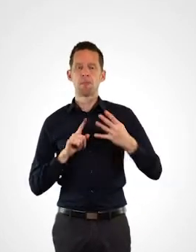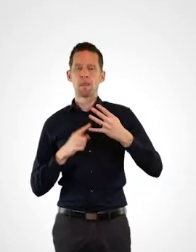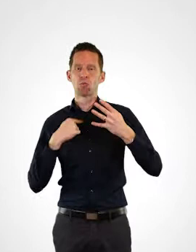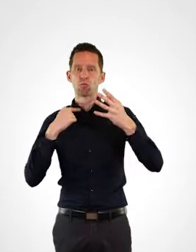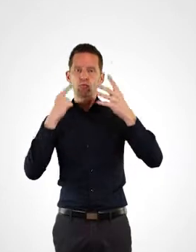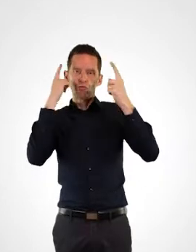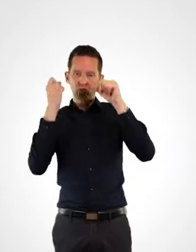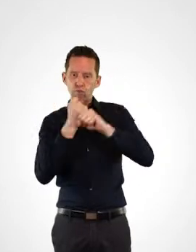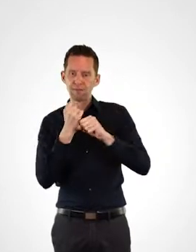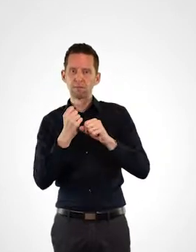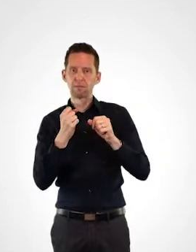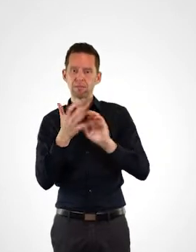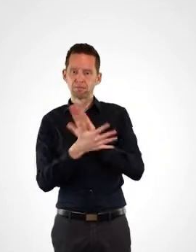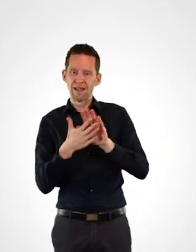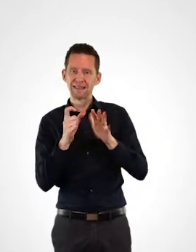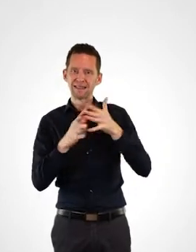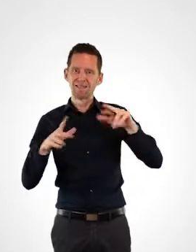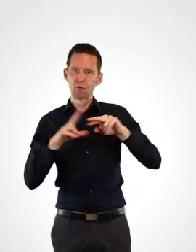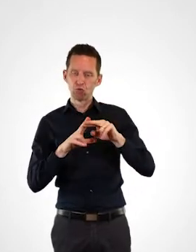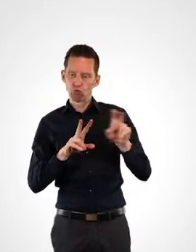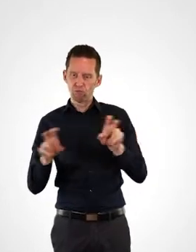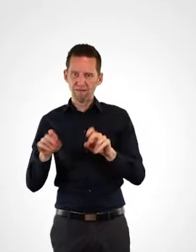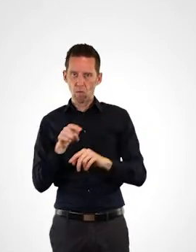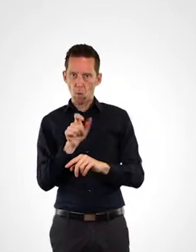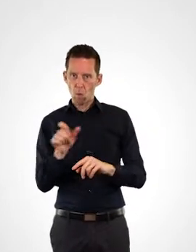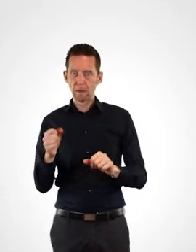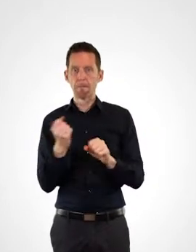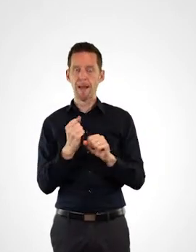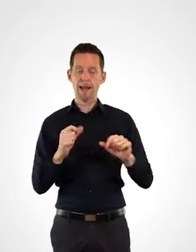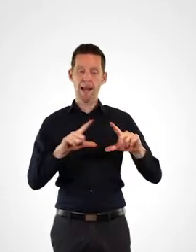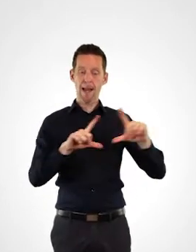we then create the definitions for the words,